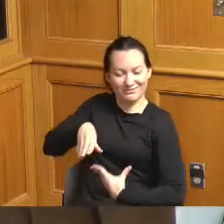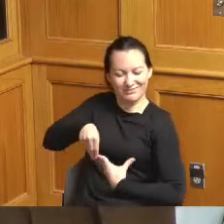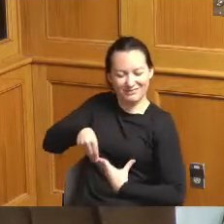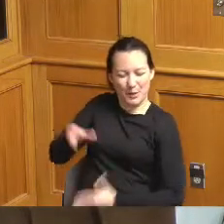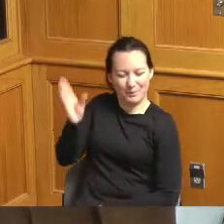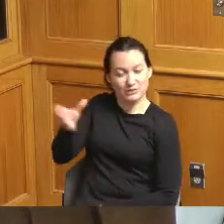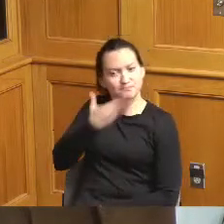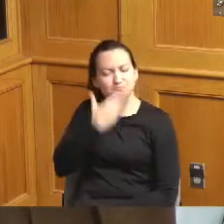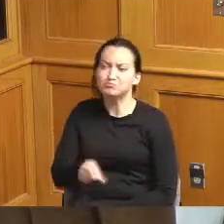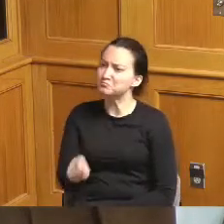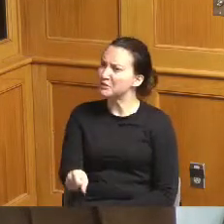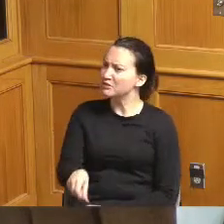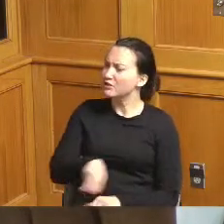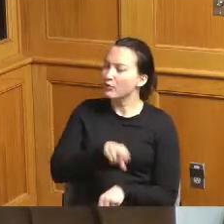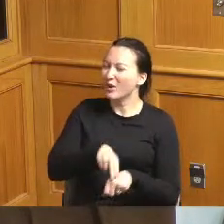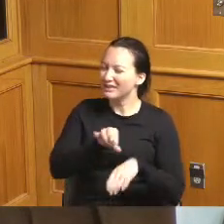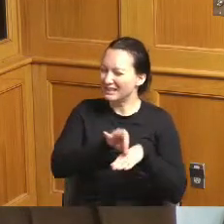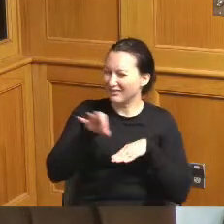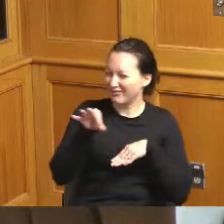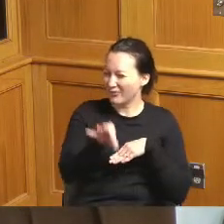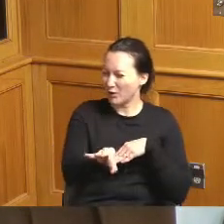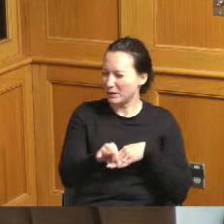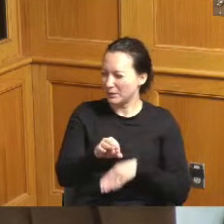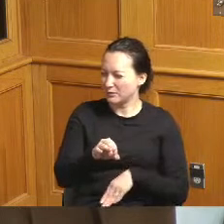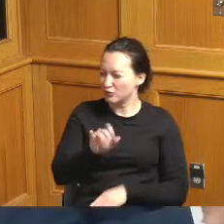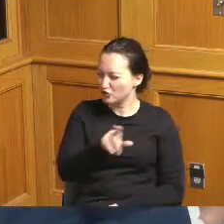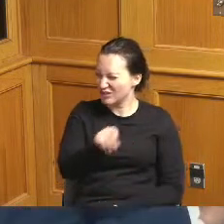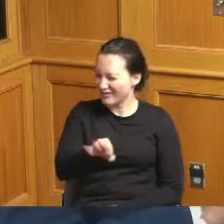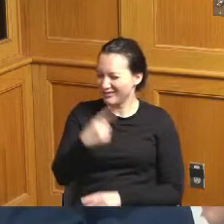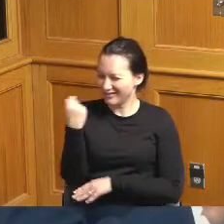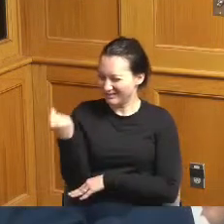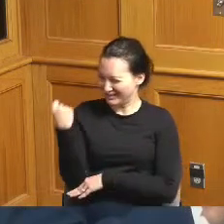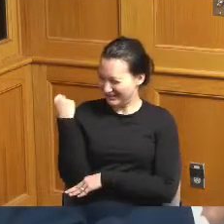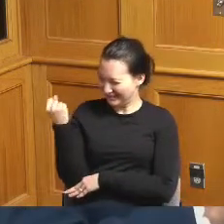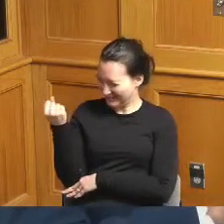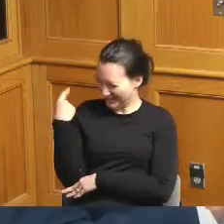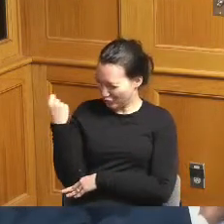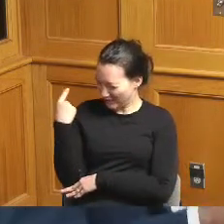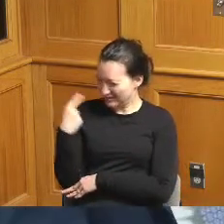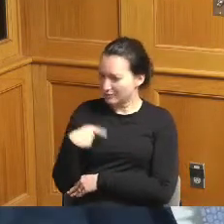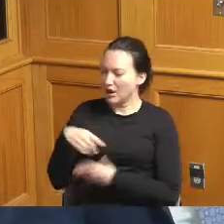great sure we forward it I think to Mr Aluotto that went from last year but I'm happy to forward